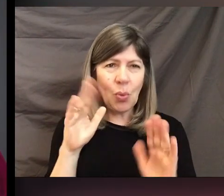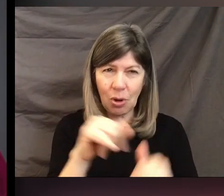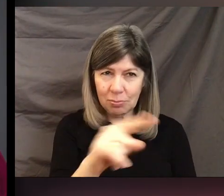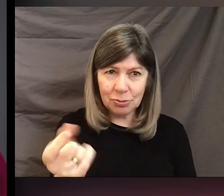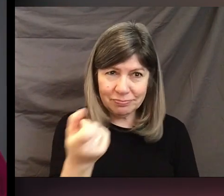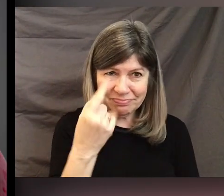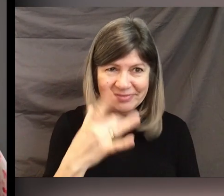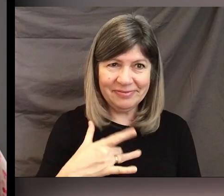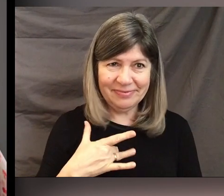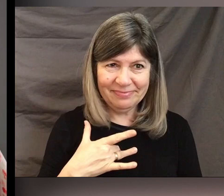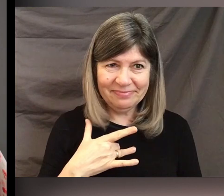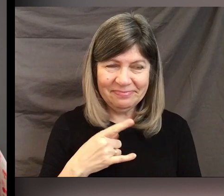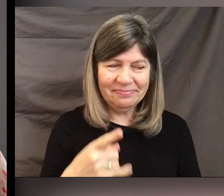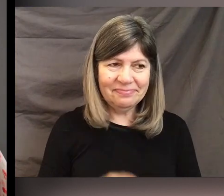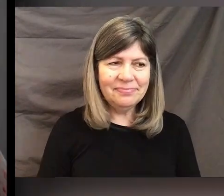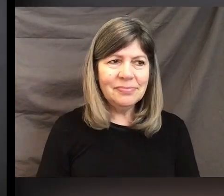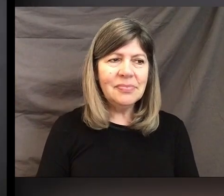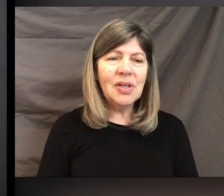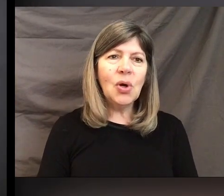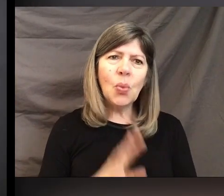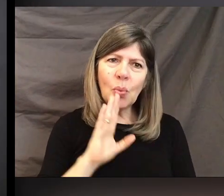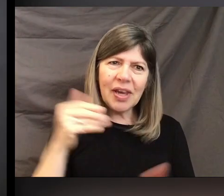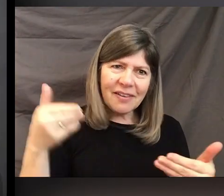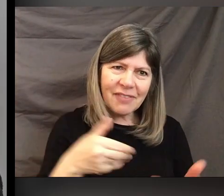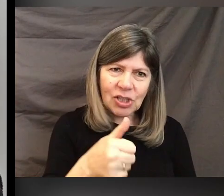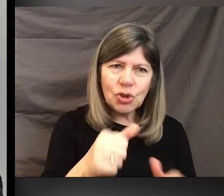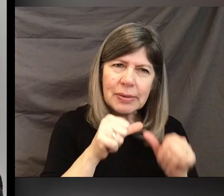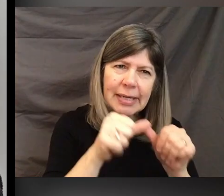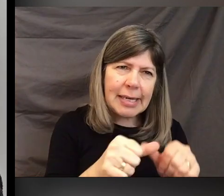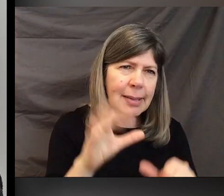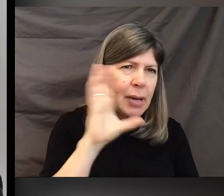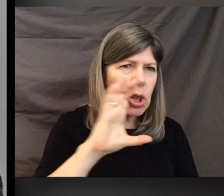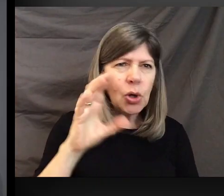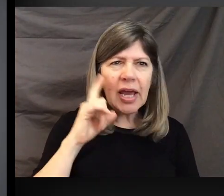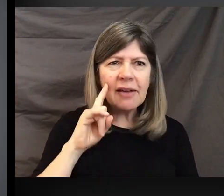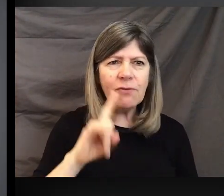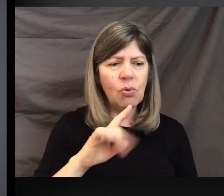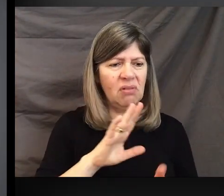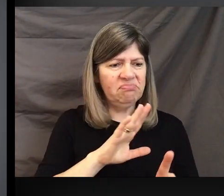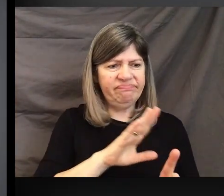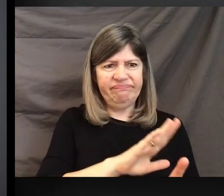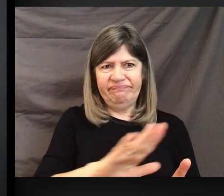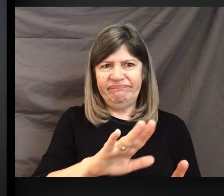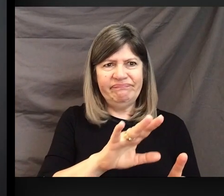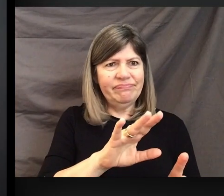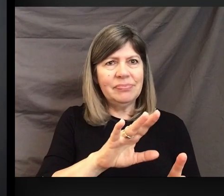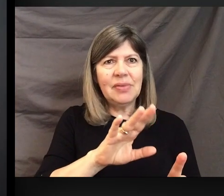We invite you to keep looking and listening for their presence and their stories in your communities.